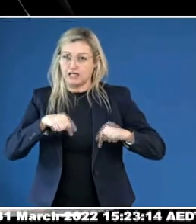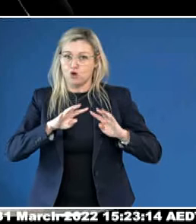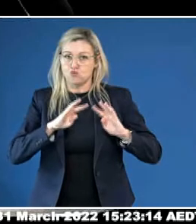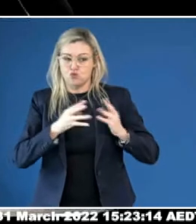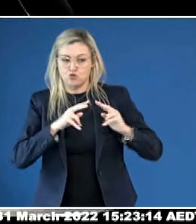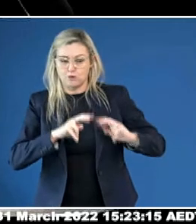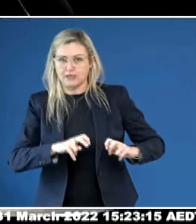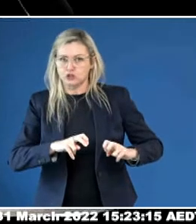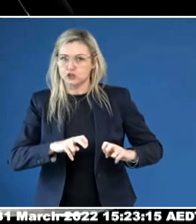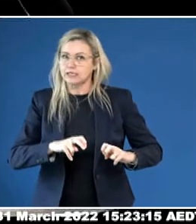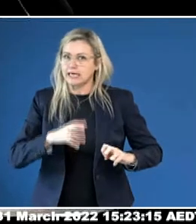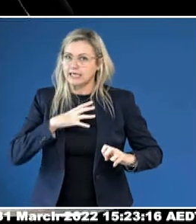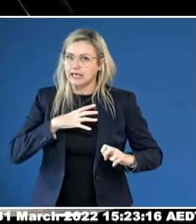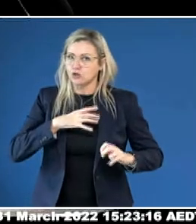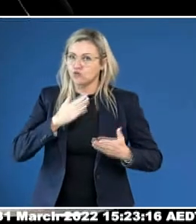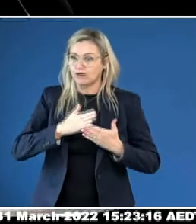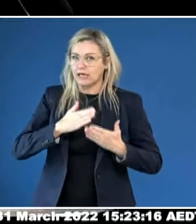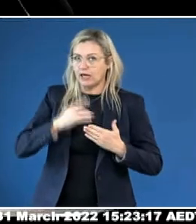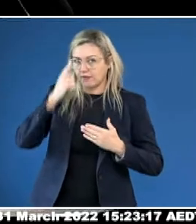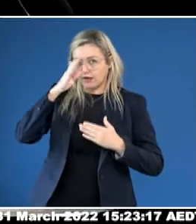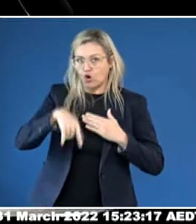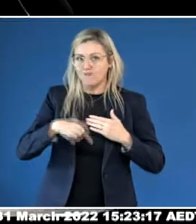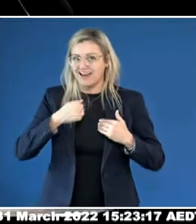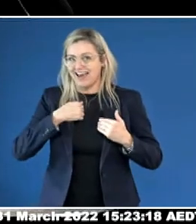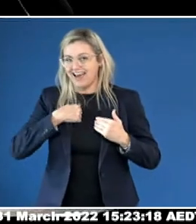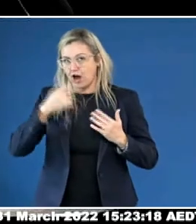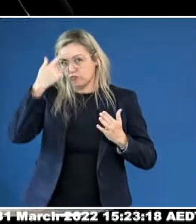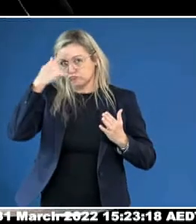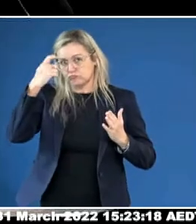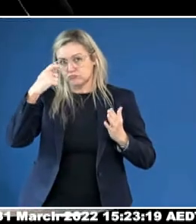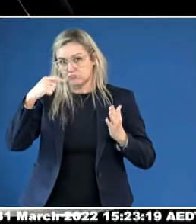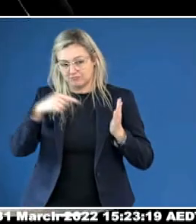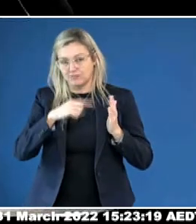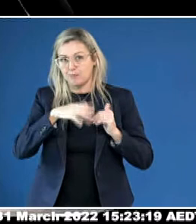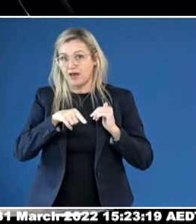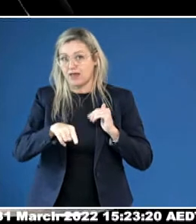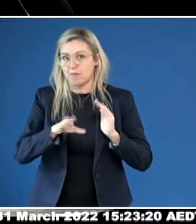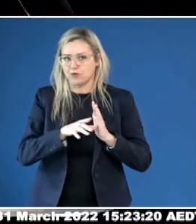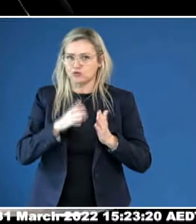look at that general recommendation, because it does give a more holistic definition and